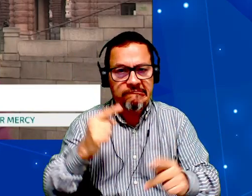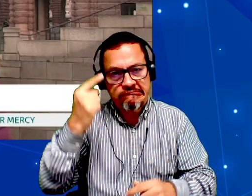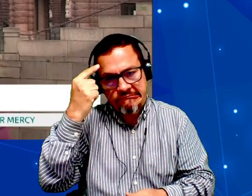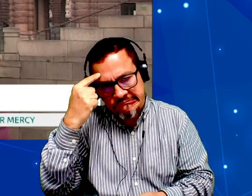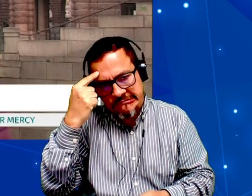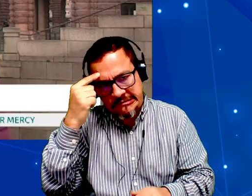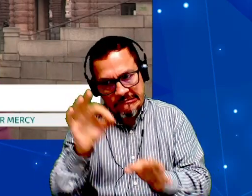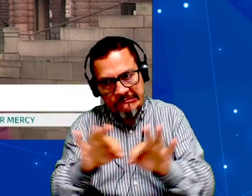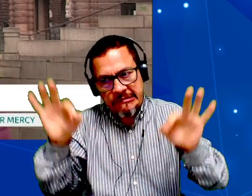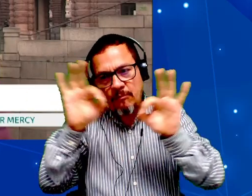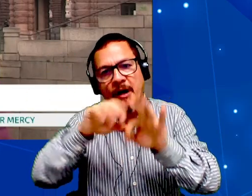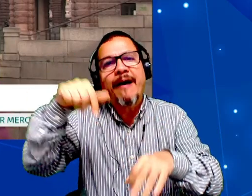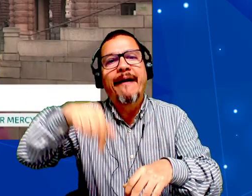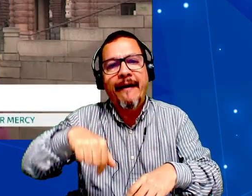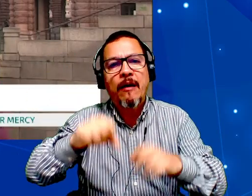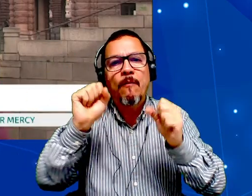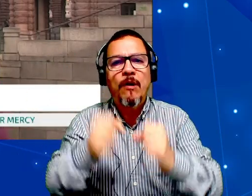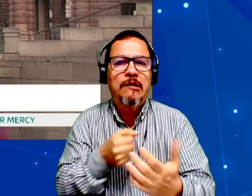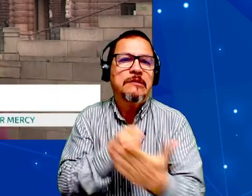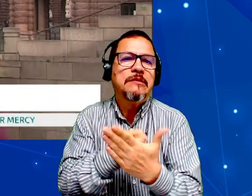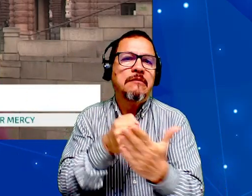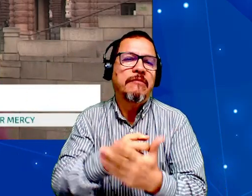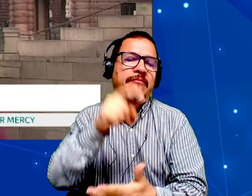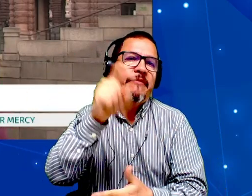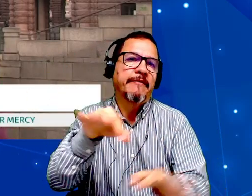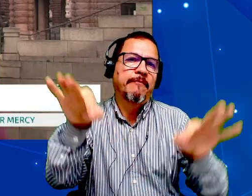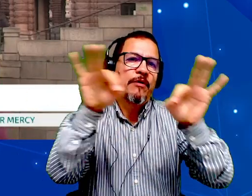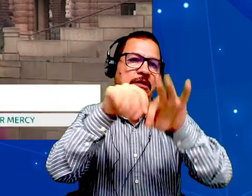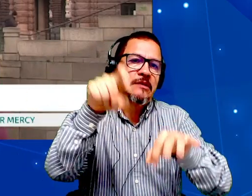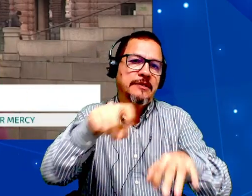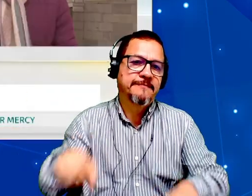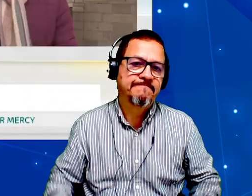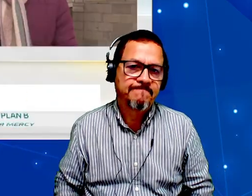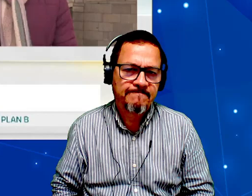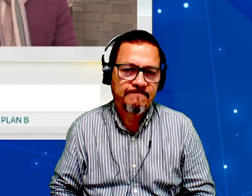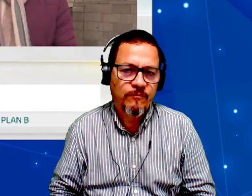is important and we care about this. NEWS ANCHOR WOMAN: I understand that your